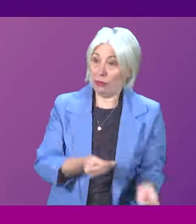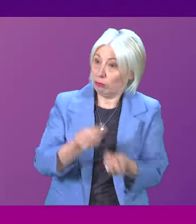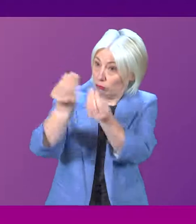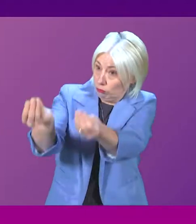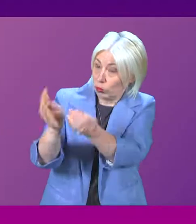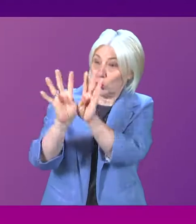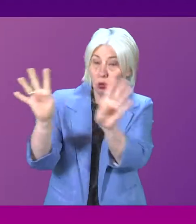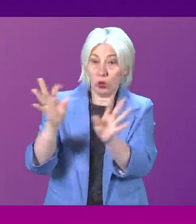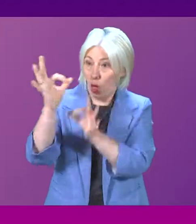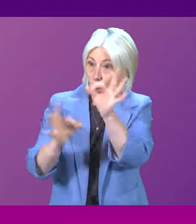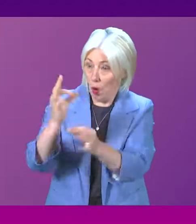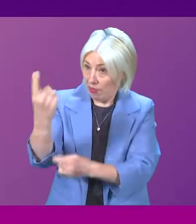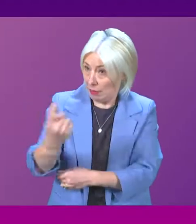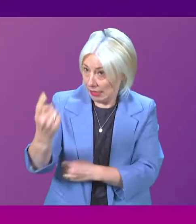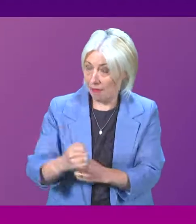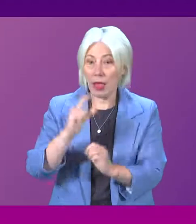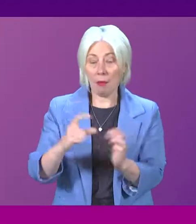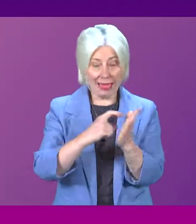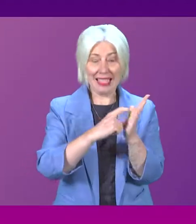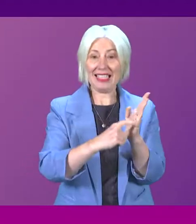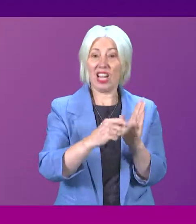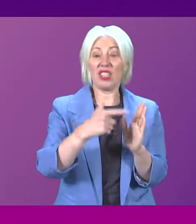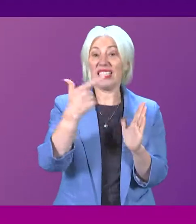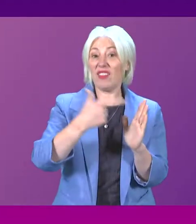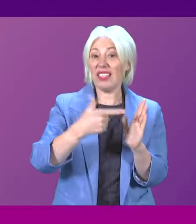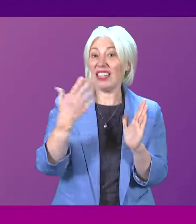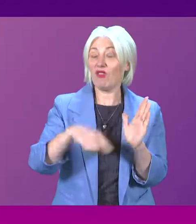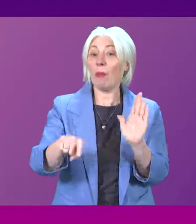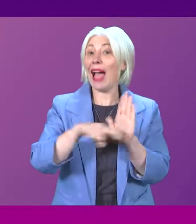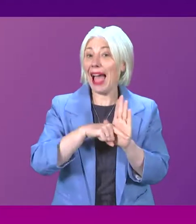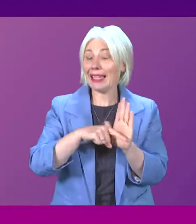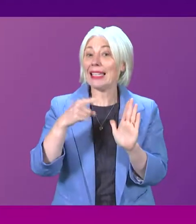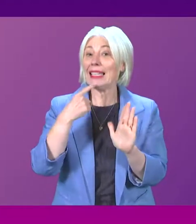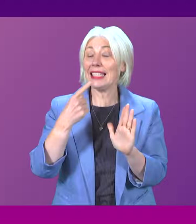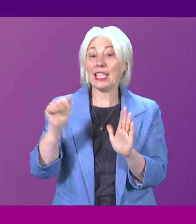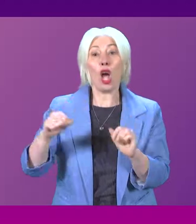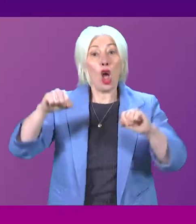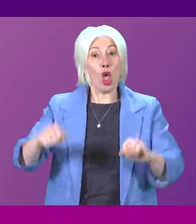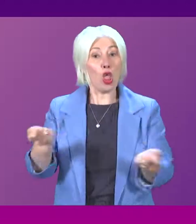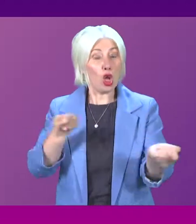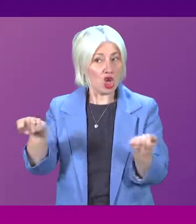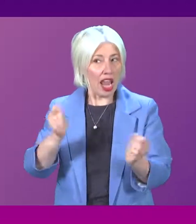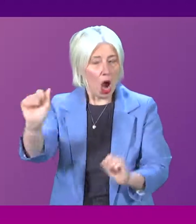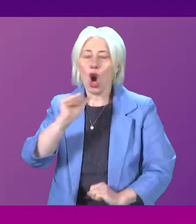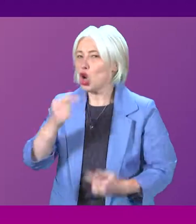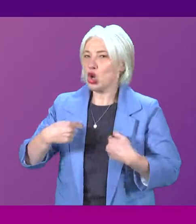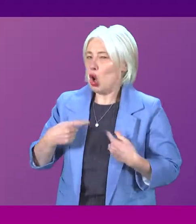Section 17 of the 2005 act gives an inquiry chair alone, rather than ministers, responsibility